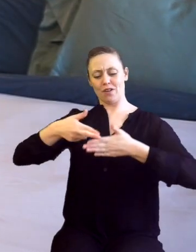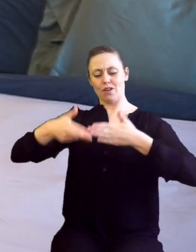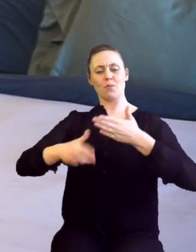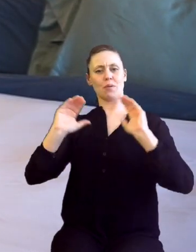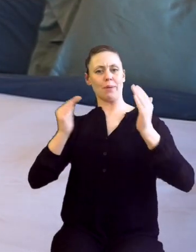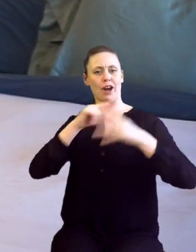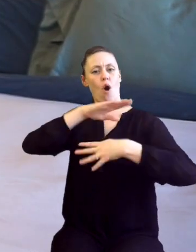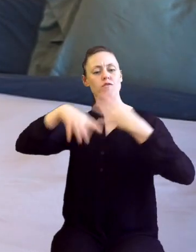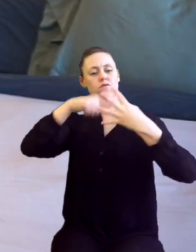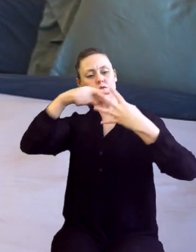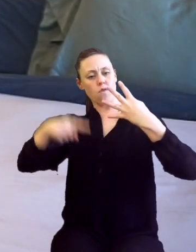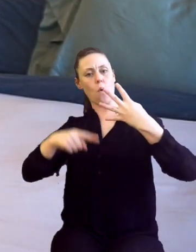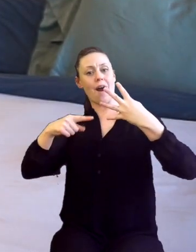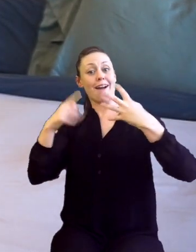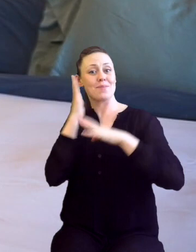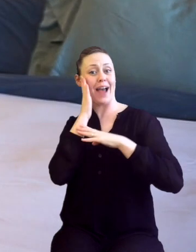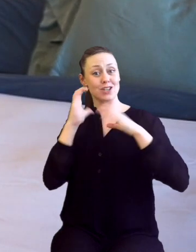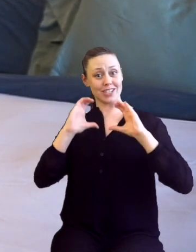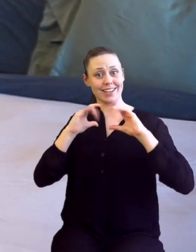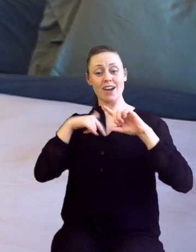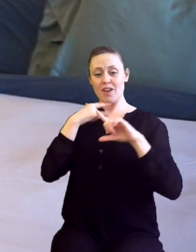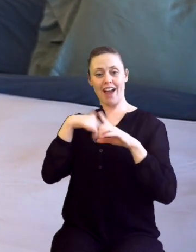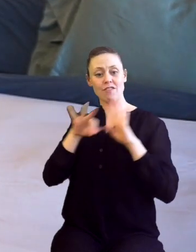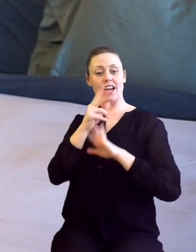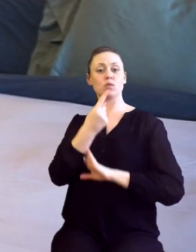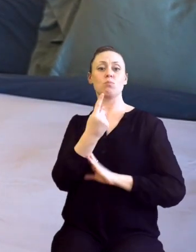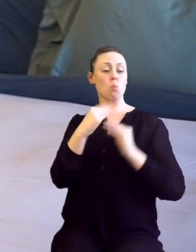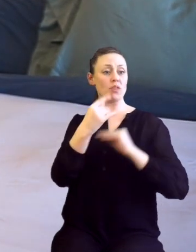mattresses. We found that the air beds that had more than one adjustable region